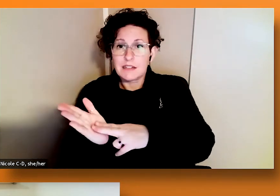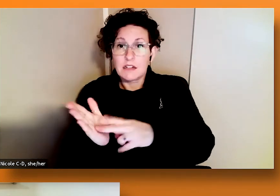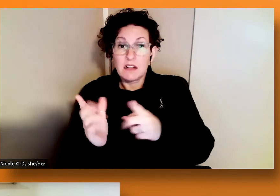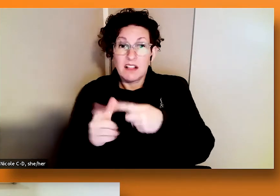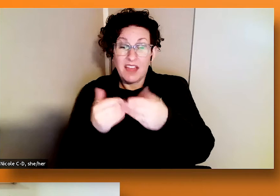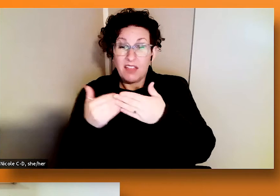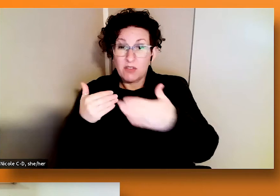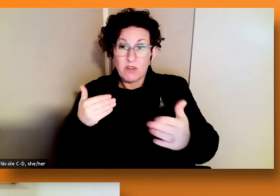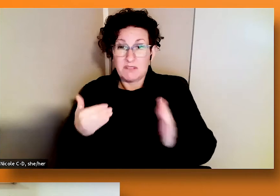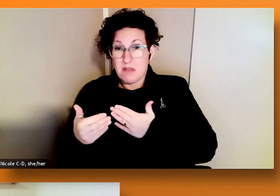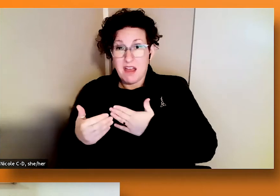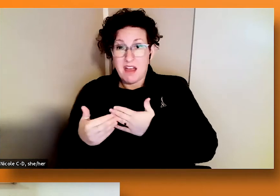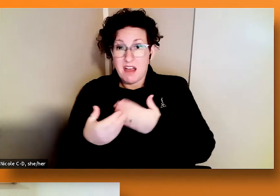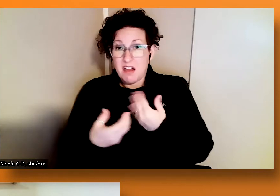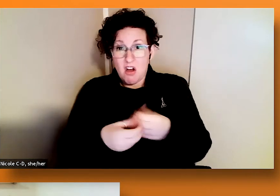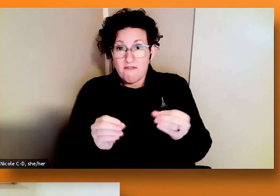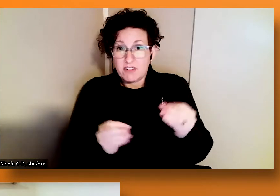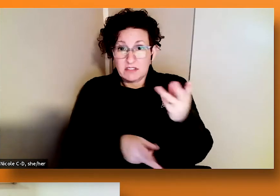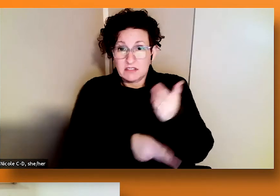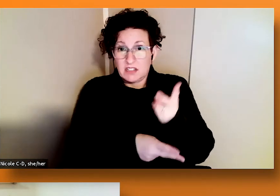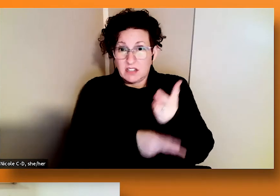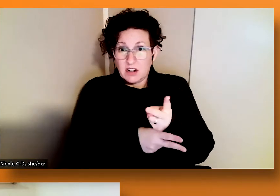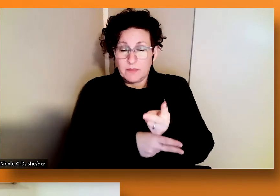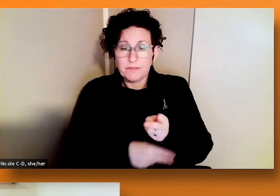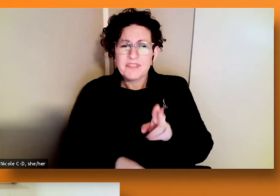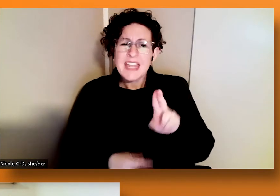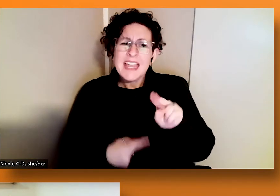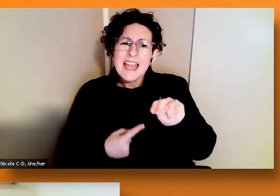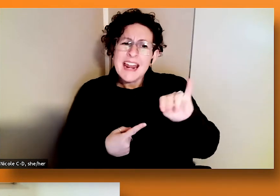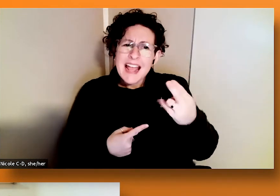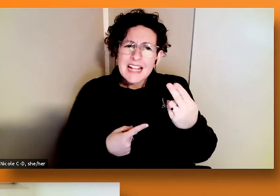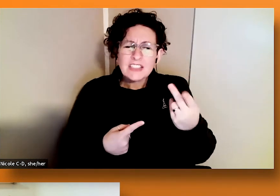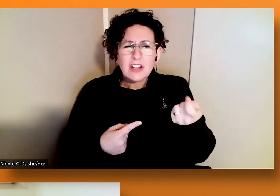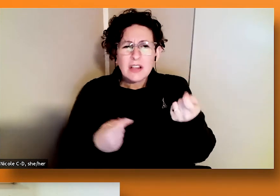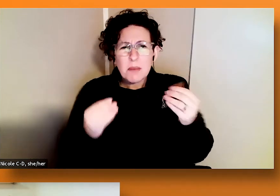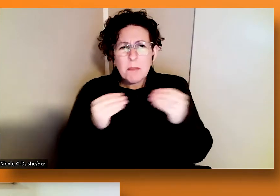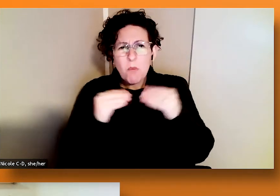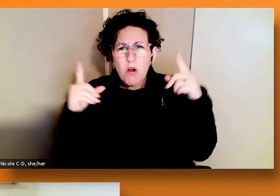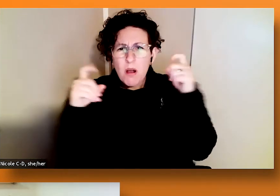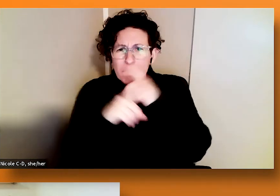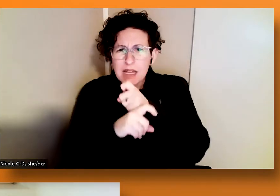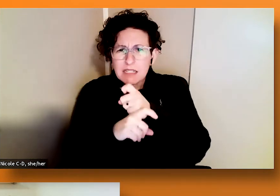and then the rest is done by my office. NIH gets a little bit more complex,